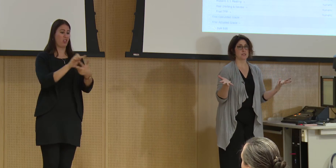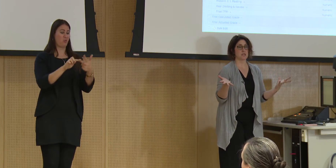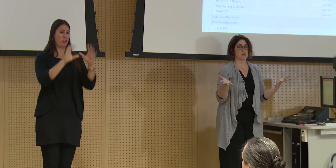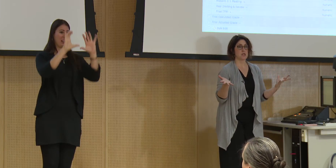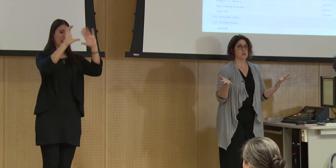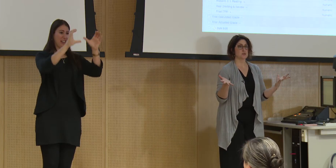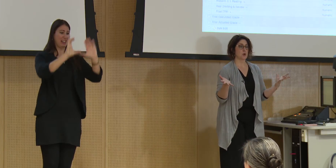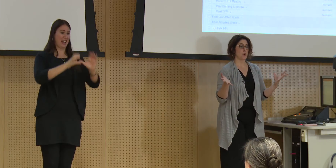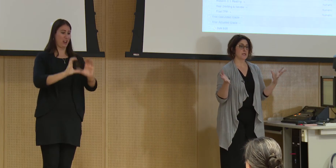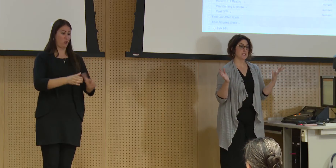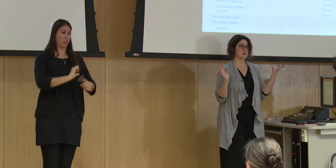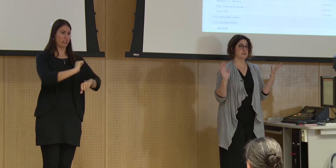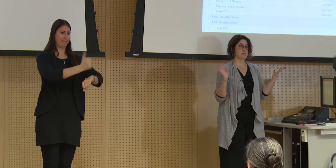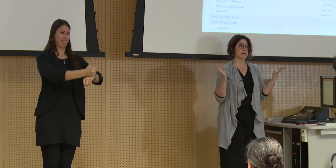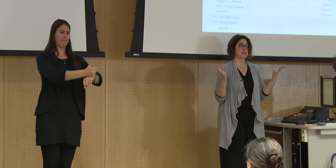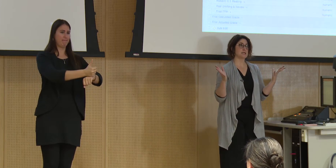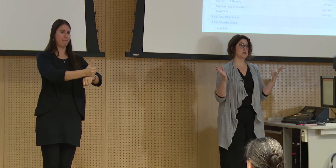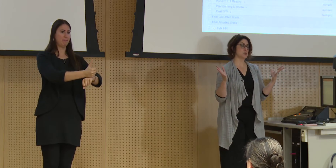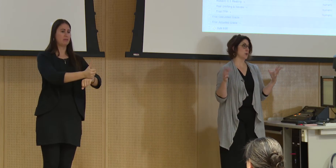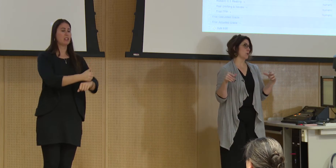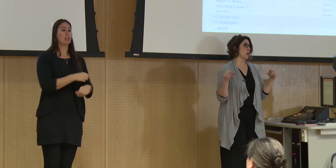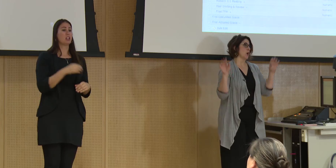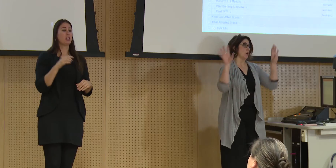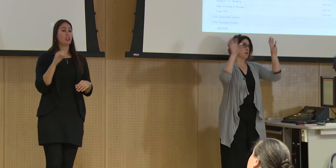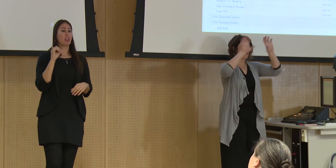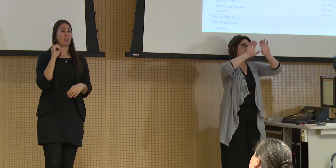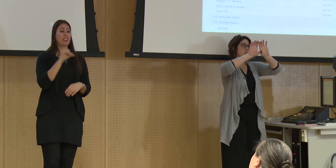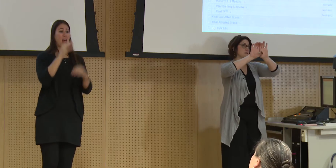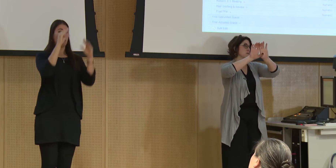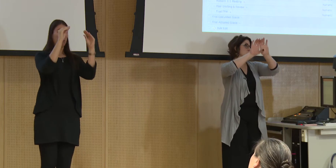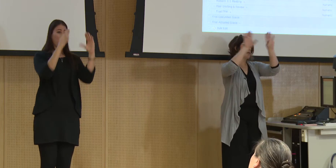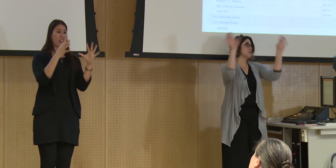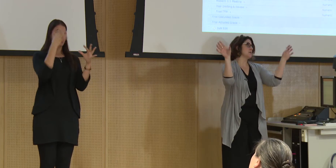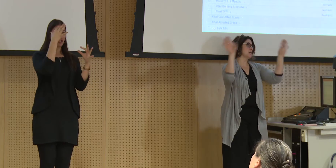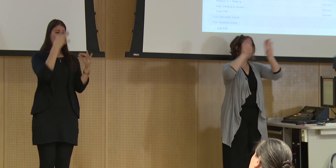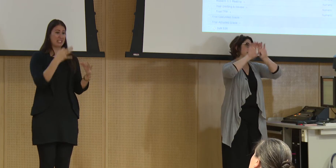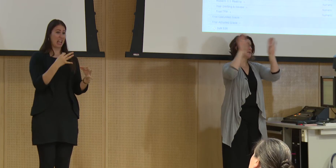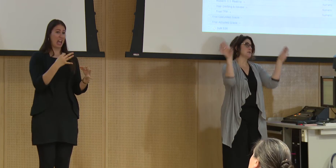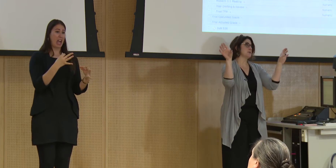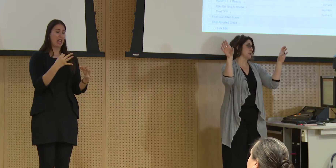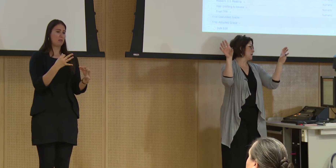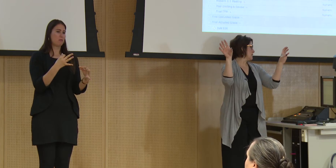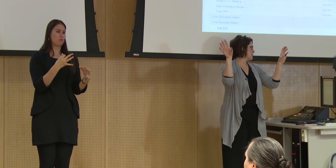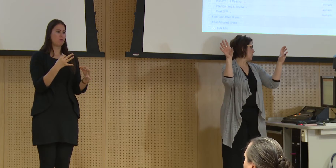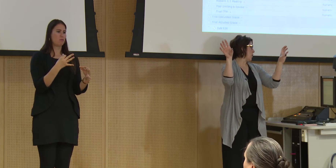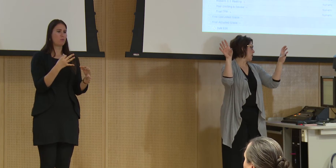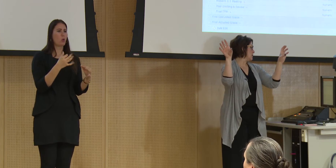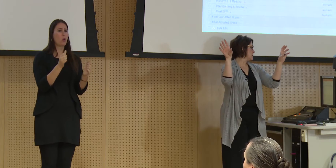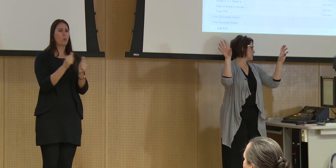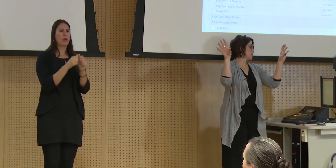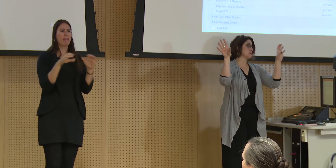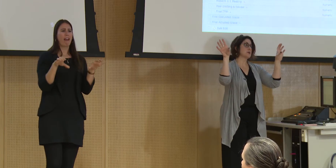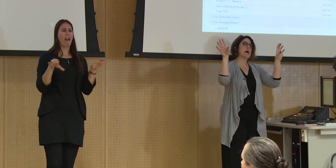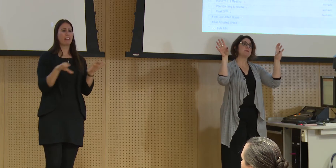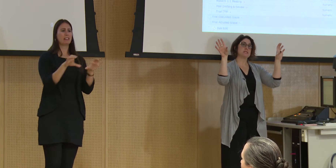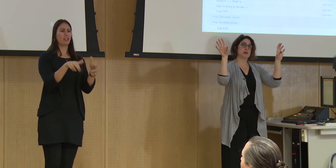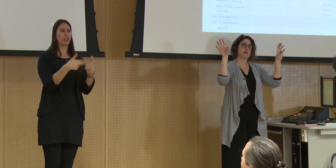So what he's decided is, you know, within this realm of activity called "critical commentaries,"